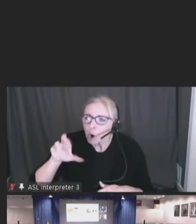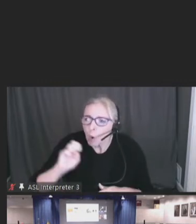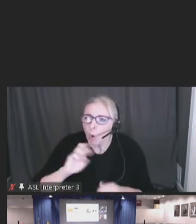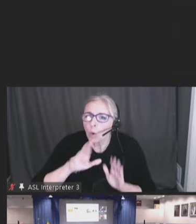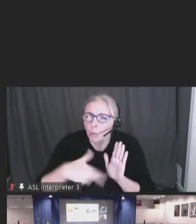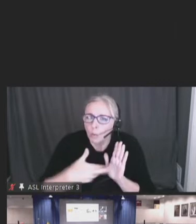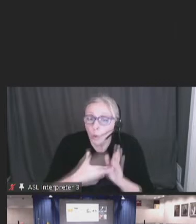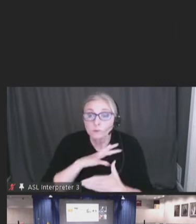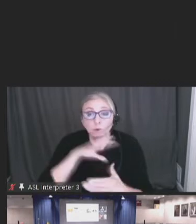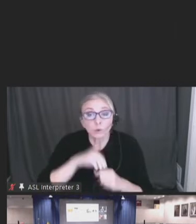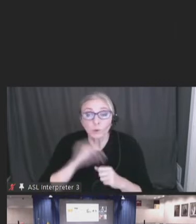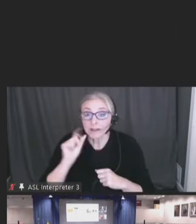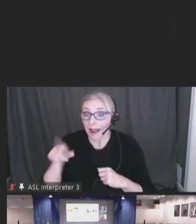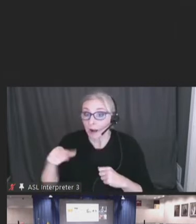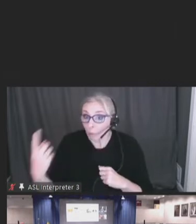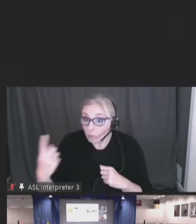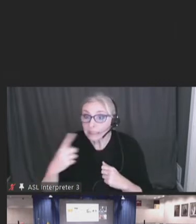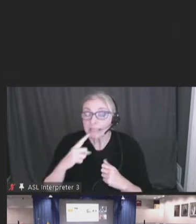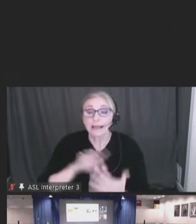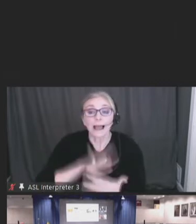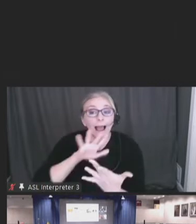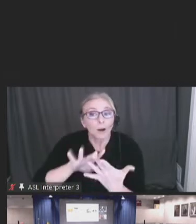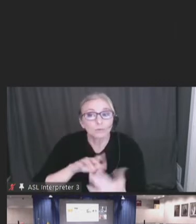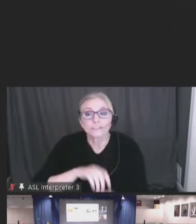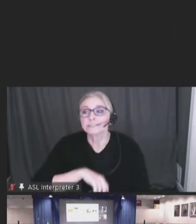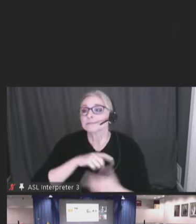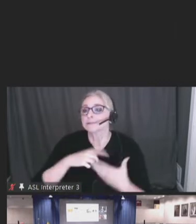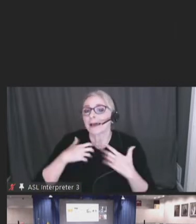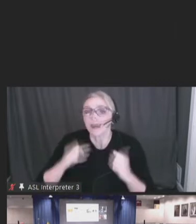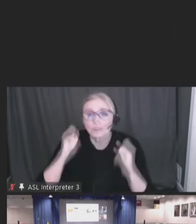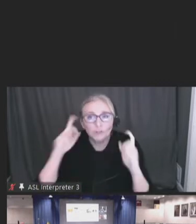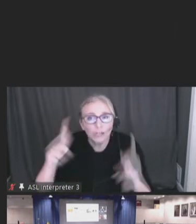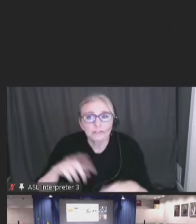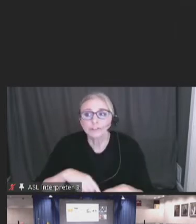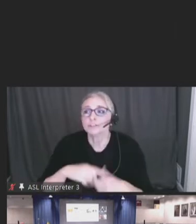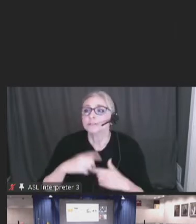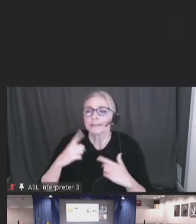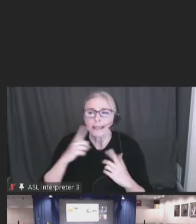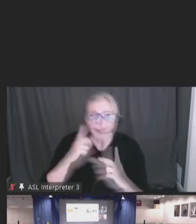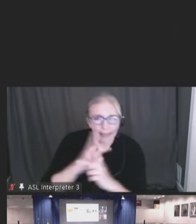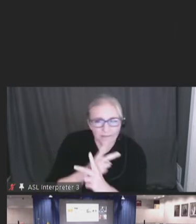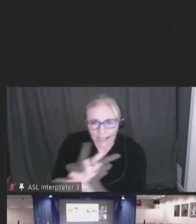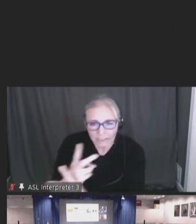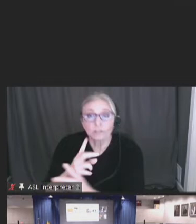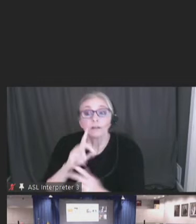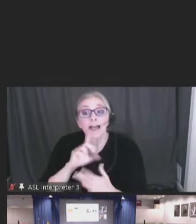include not only outreach and health education and navigation. But they also include things